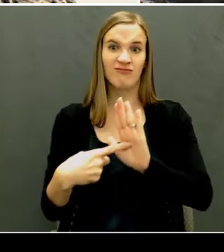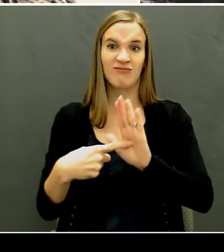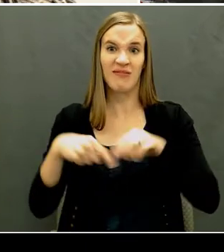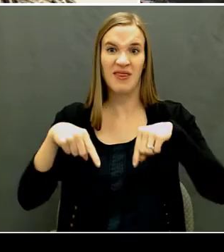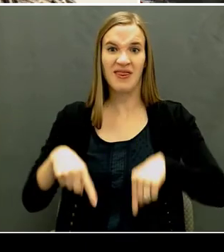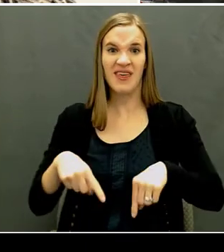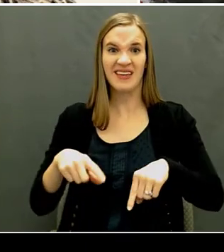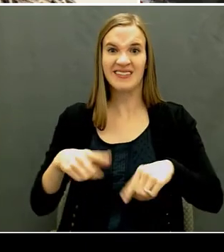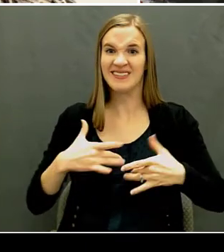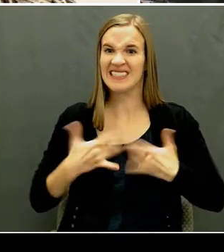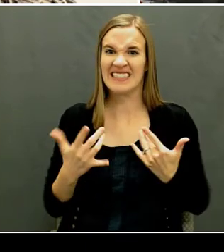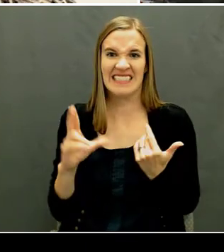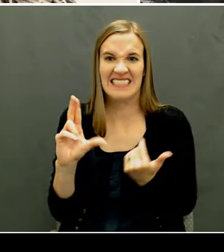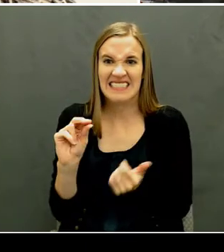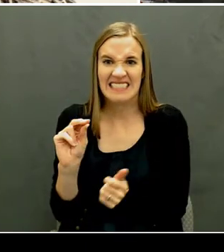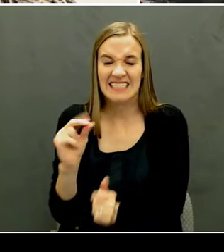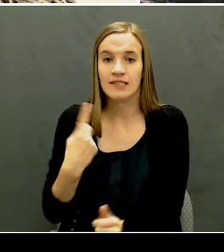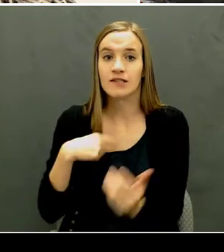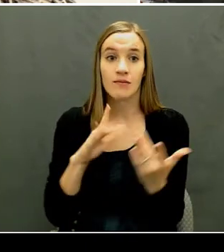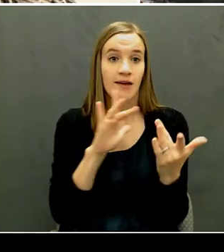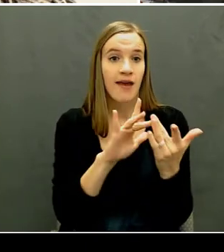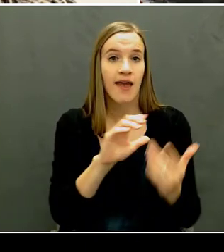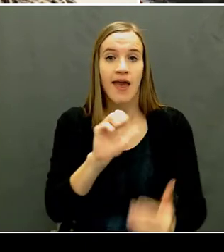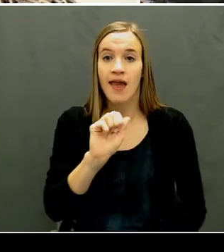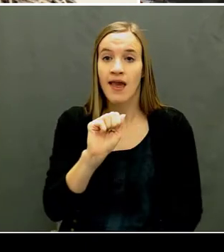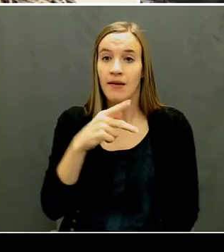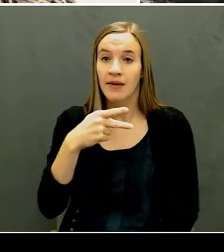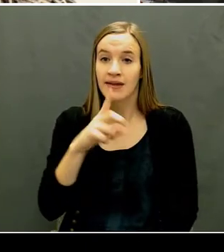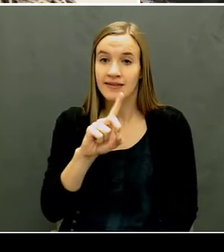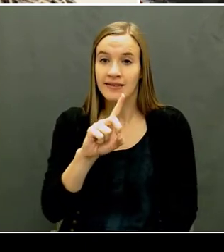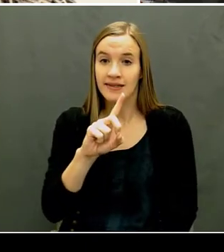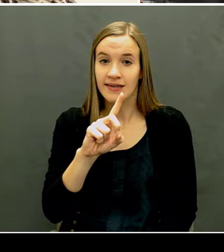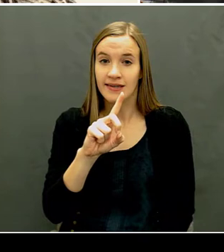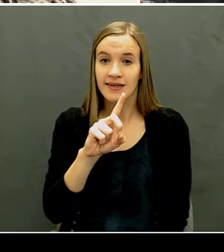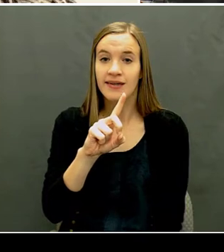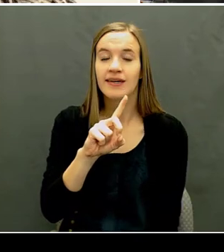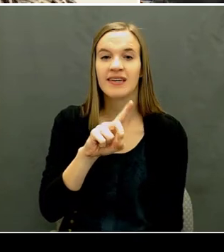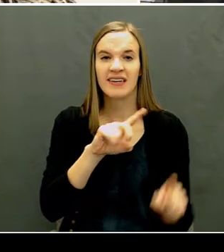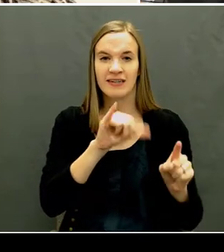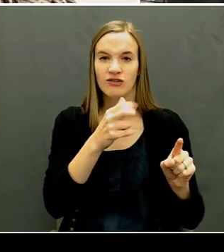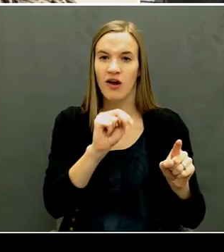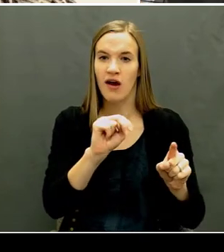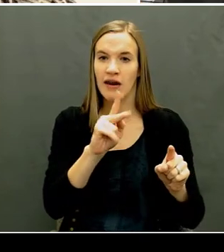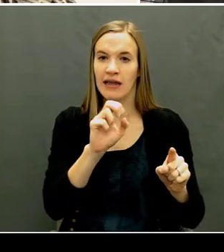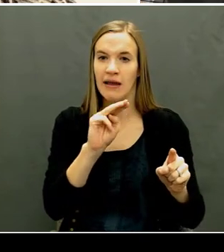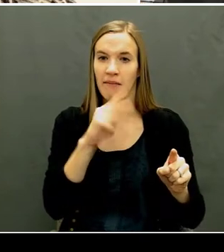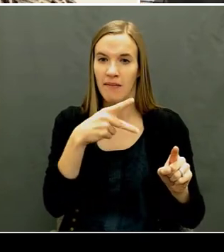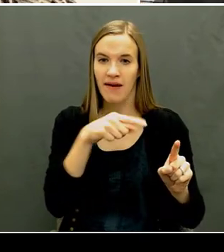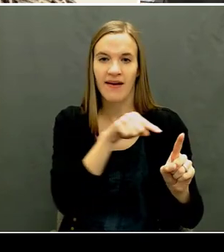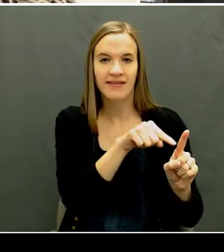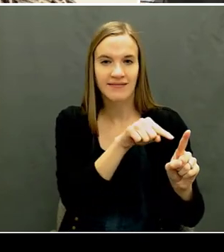Disabilities, John Kemp, and Paul Hearne. We had pitched him a couple years later and he they just